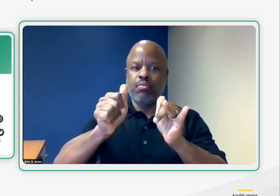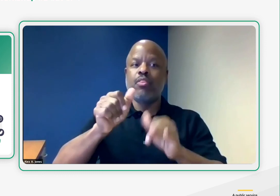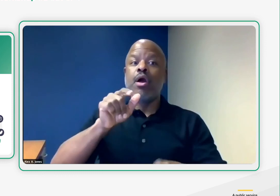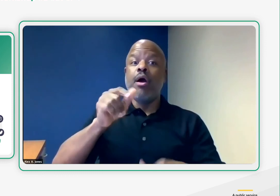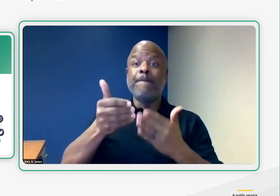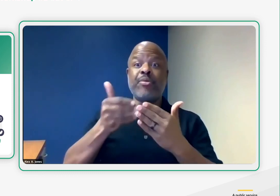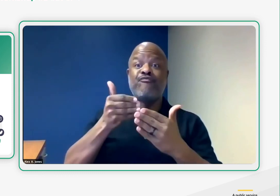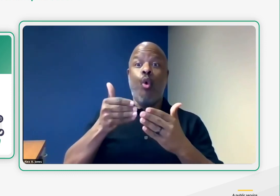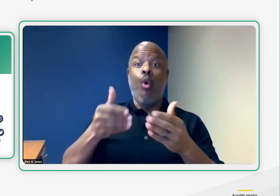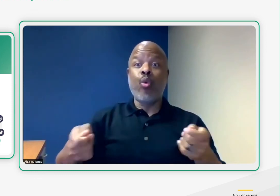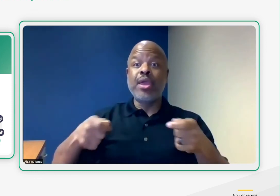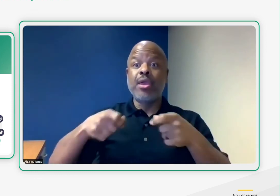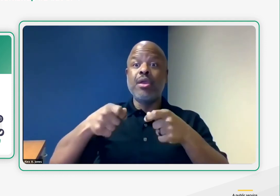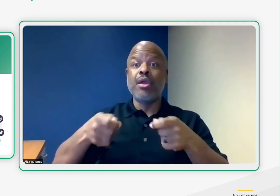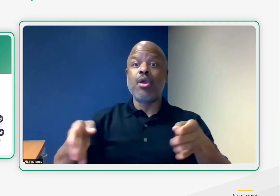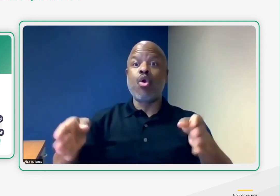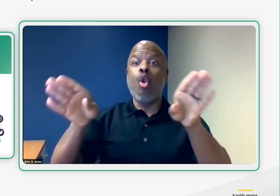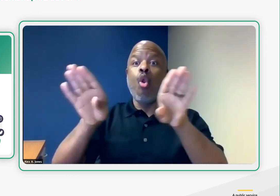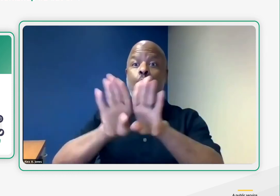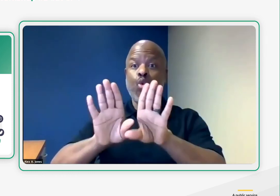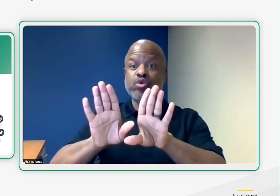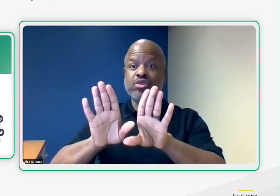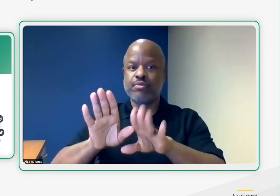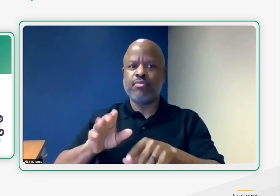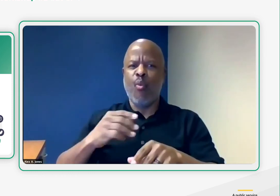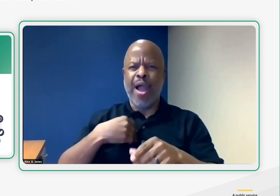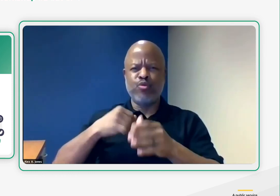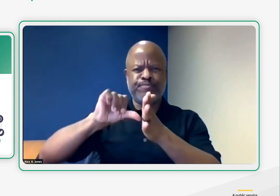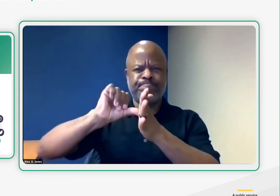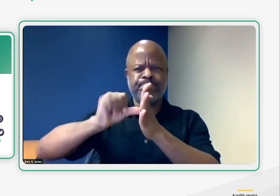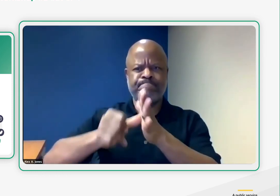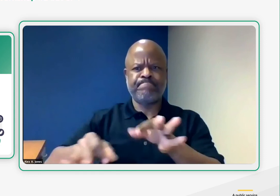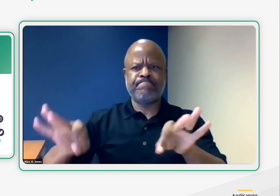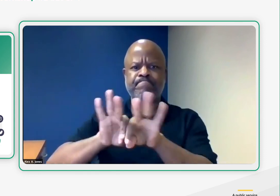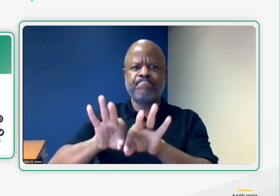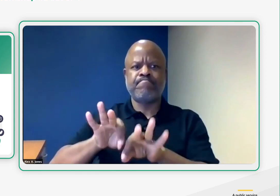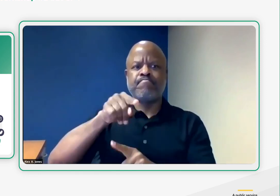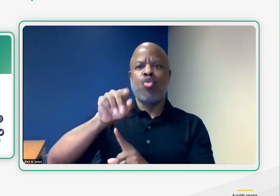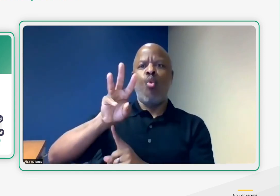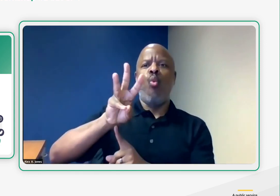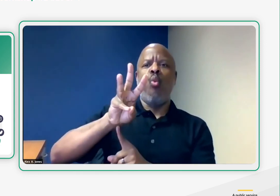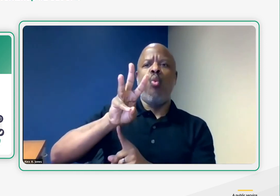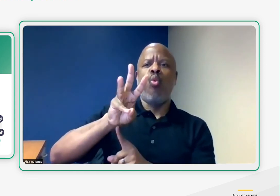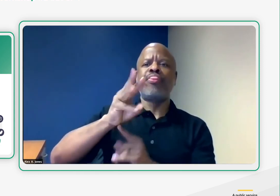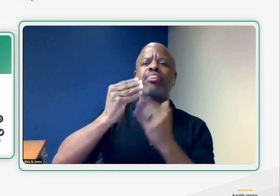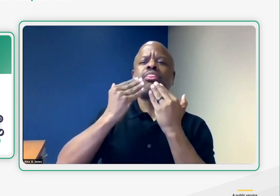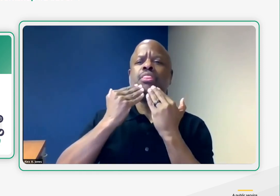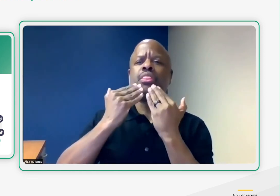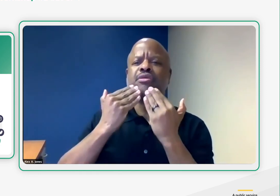OK, before we wrap up, I want to emphasize something very important and give a big thank